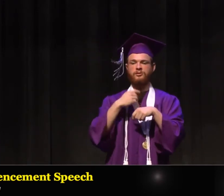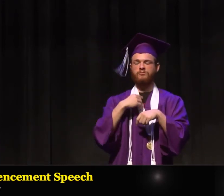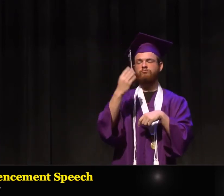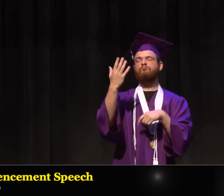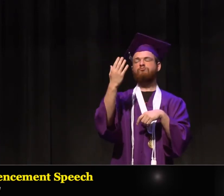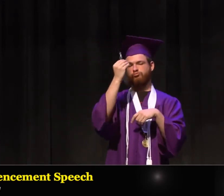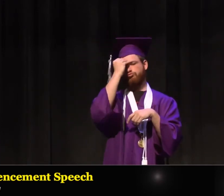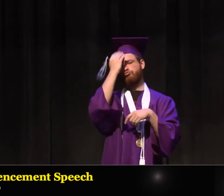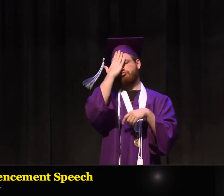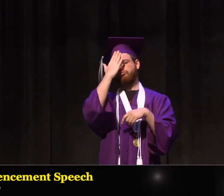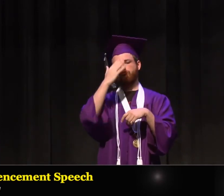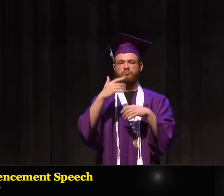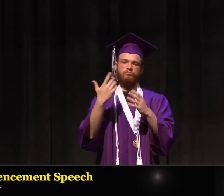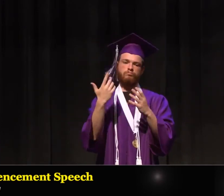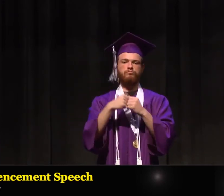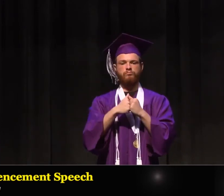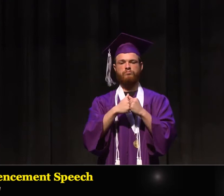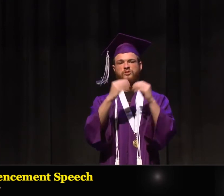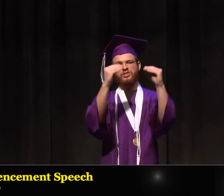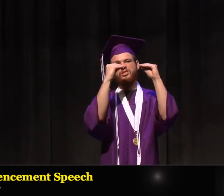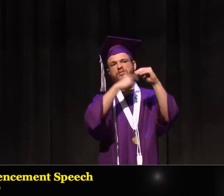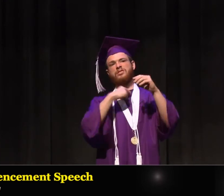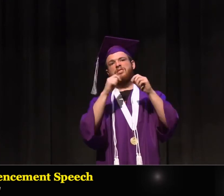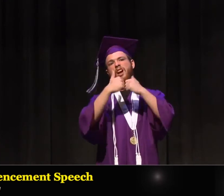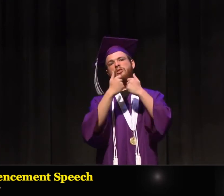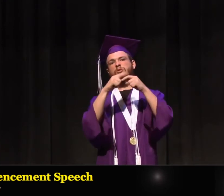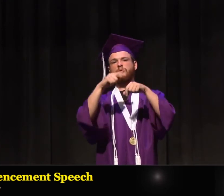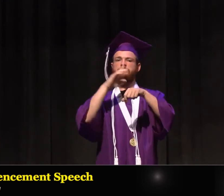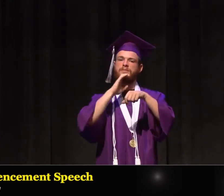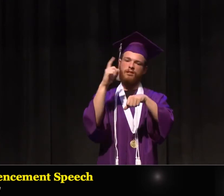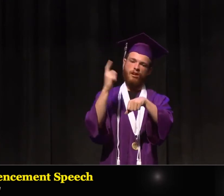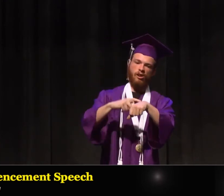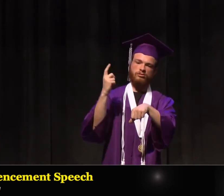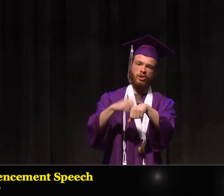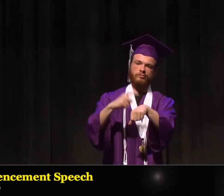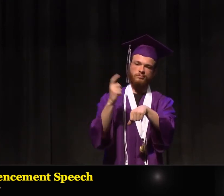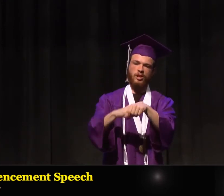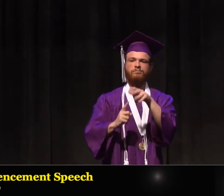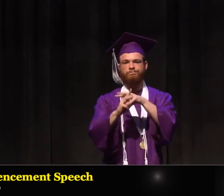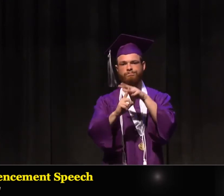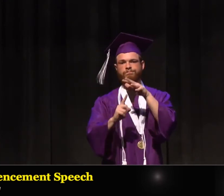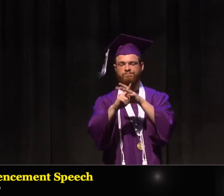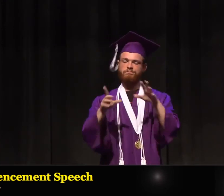Most of my time there, the coaches taught me how to be punctual,